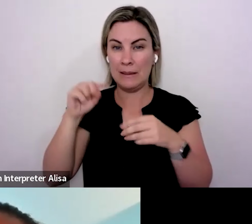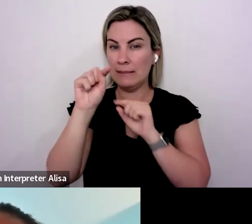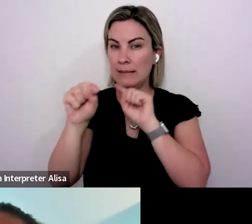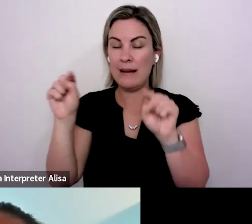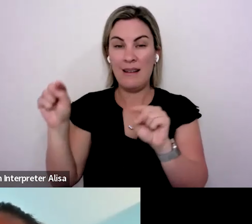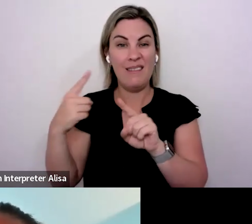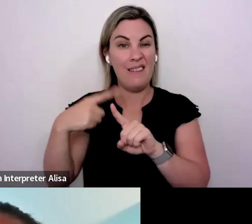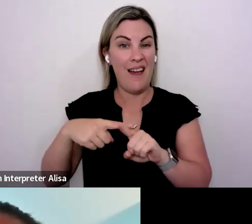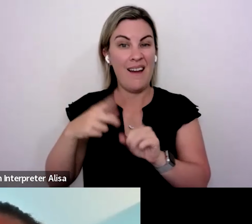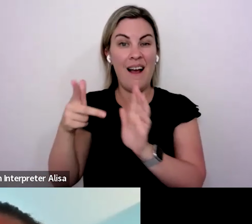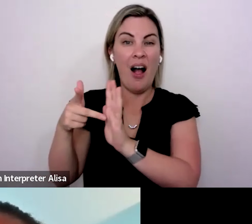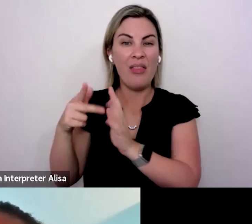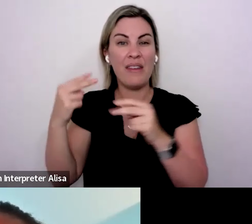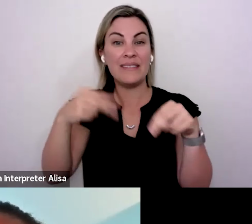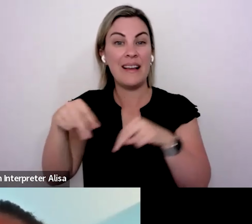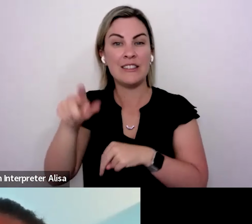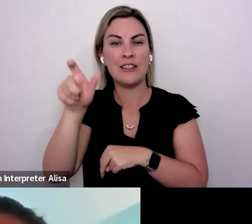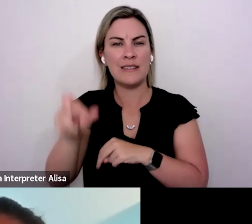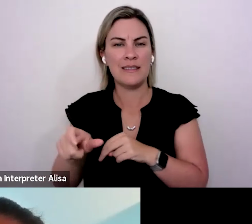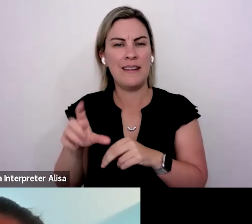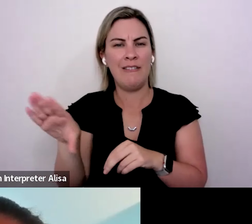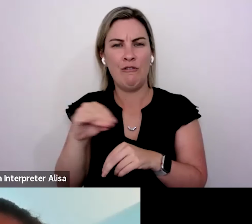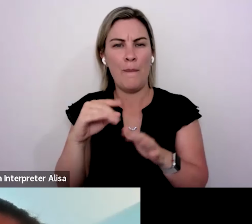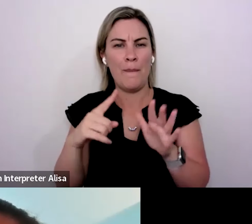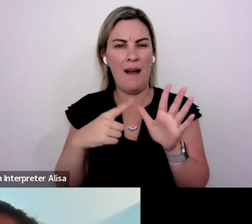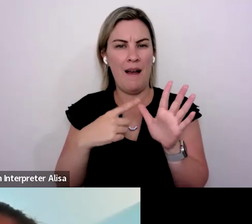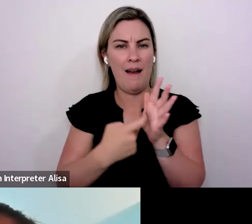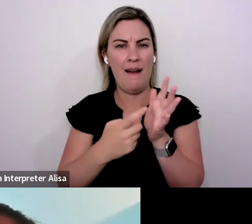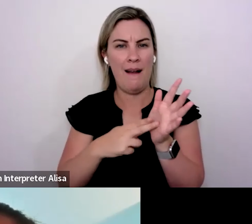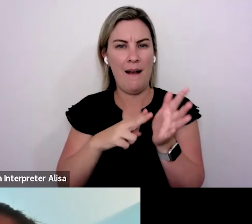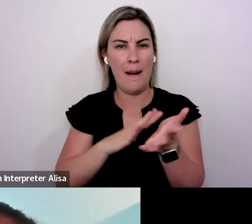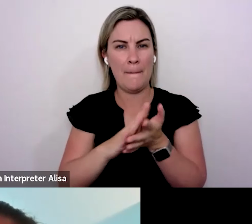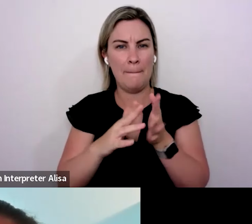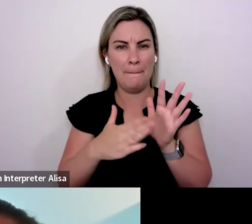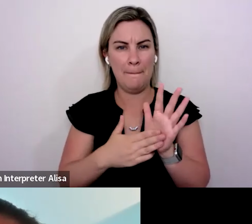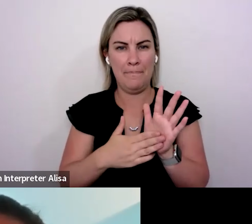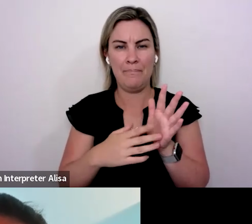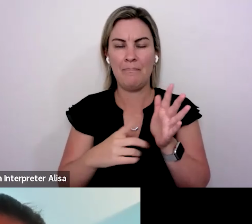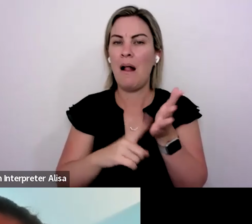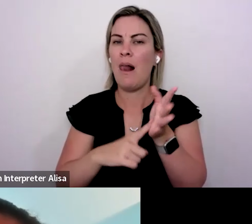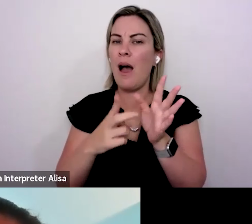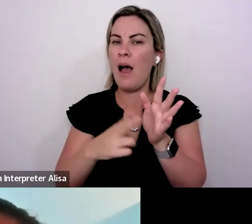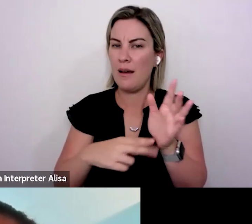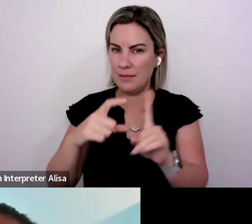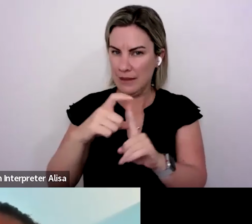And so the sort of project there where they had to really engage with